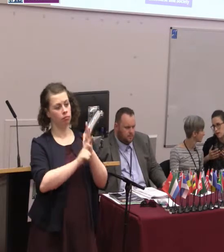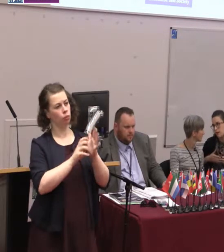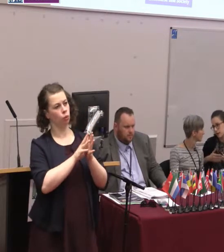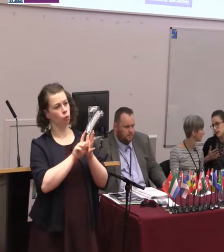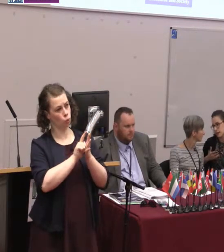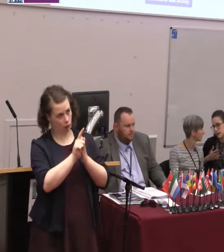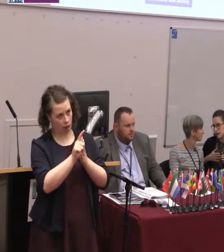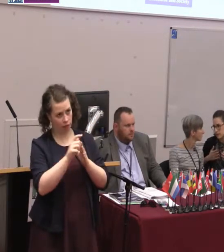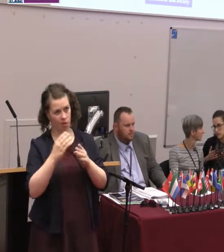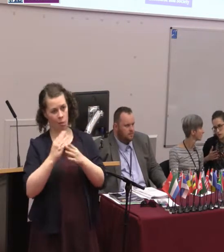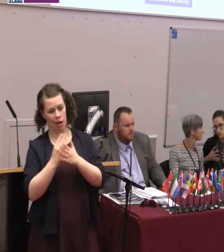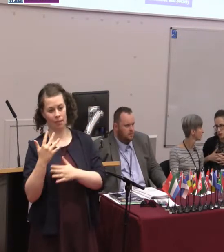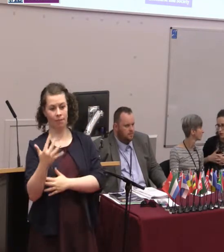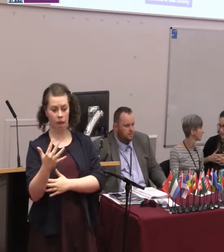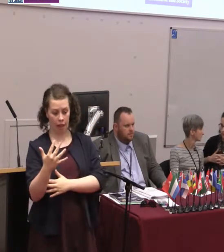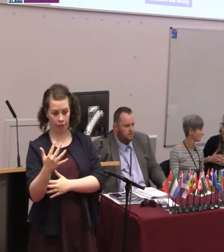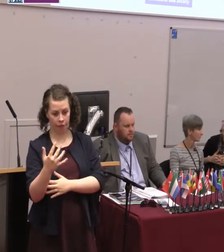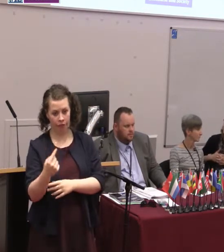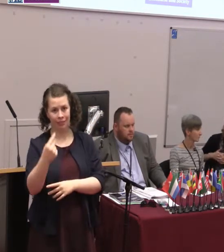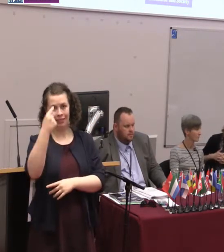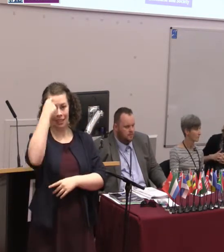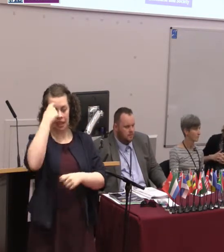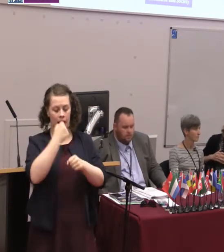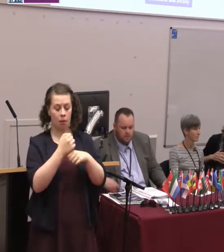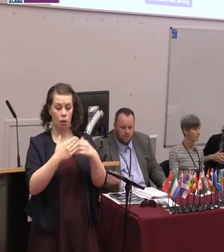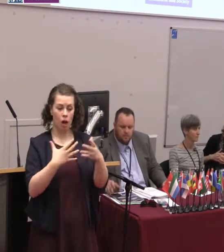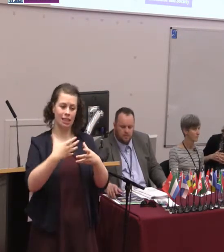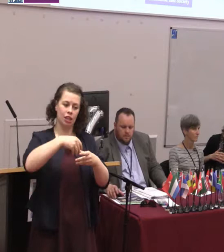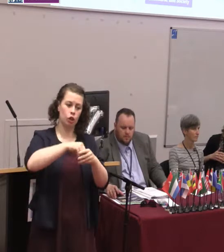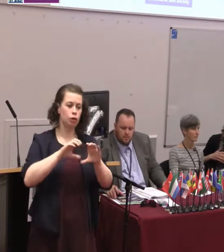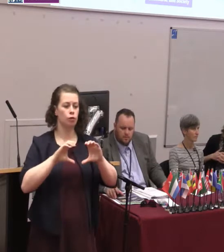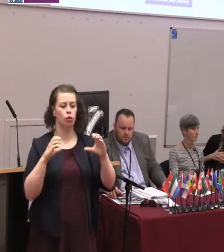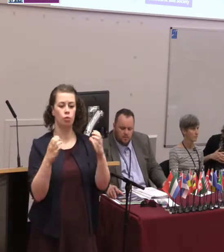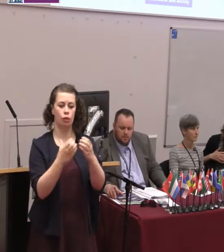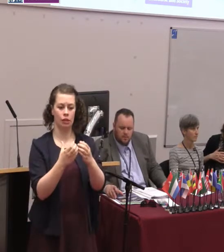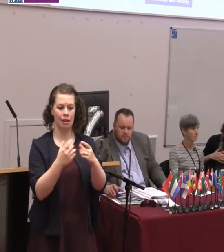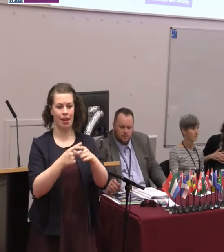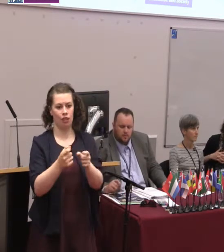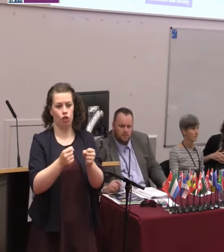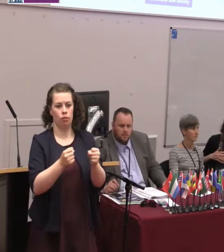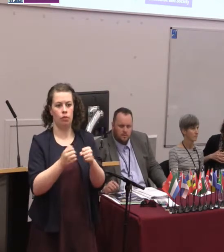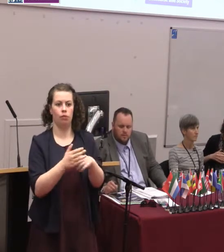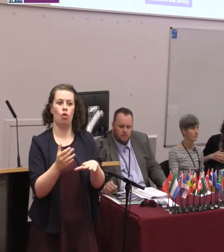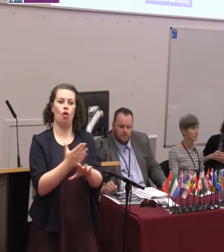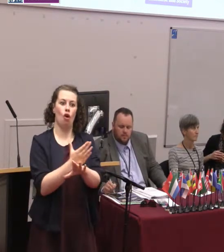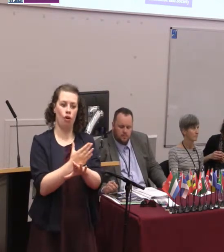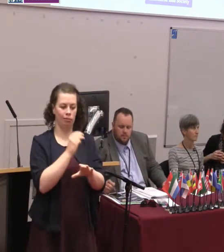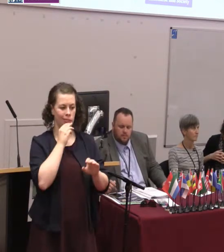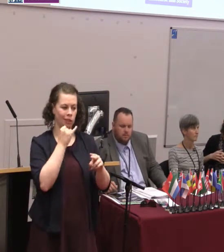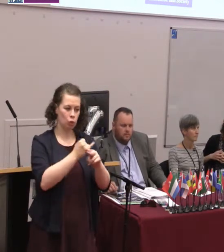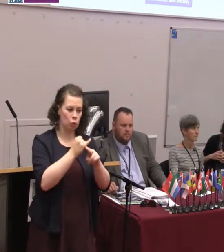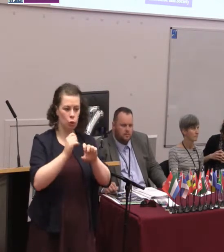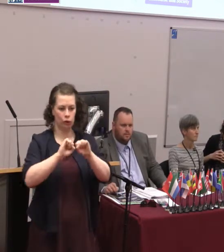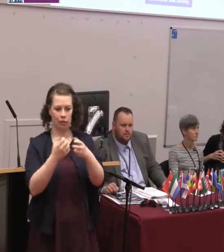sight and out of mind to inclusive communities, services, schools and societies.